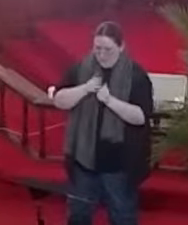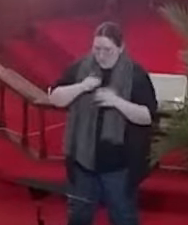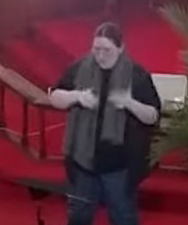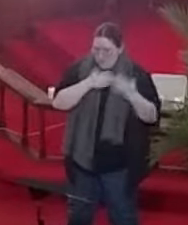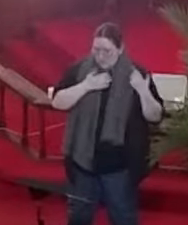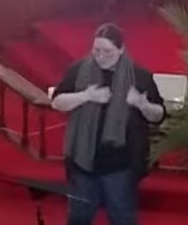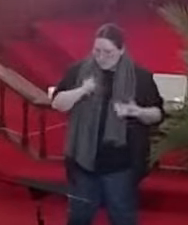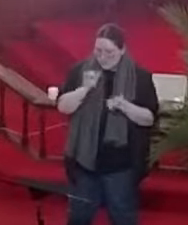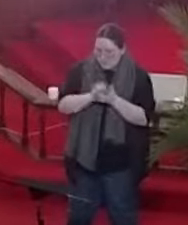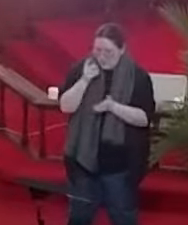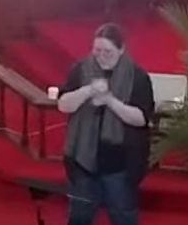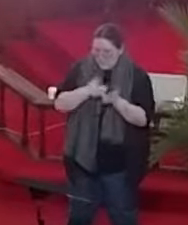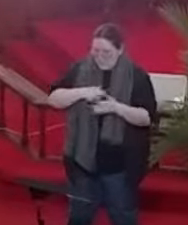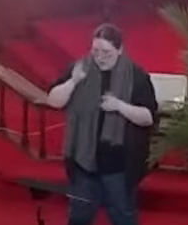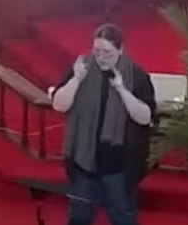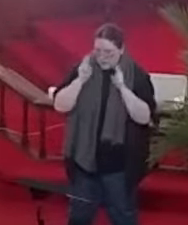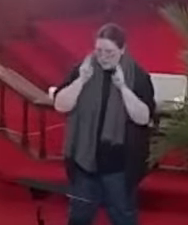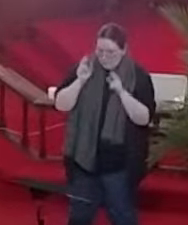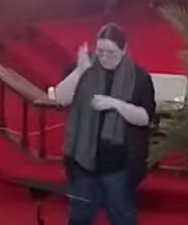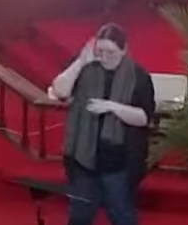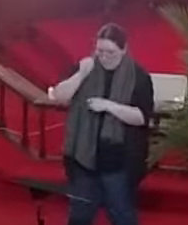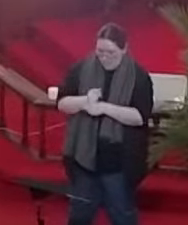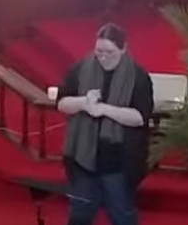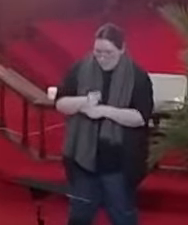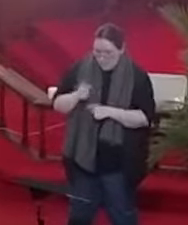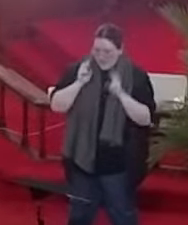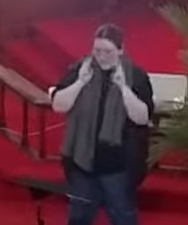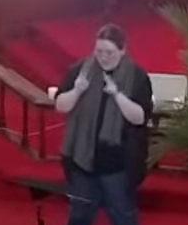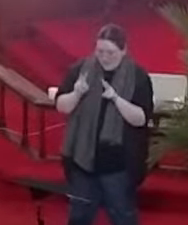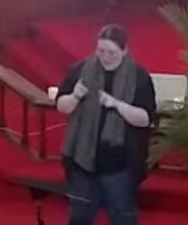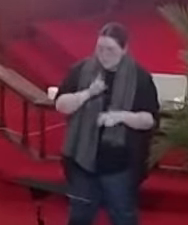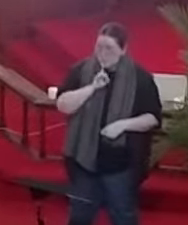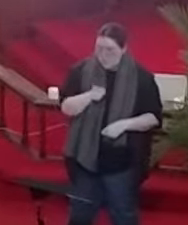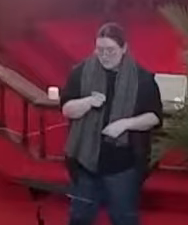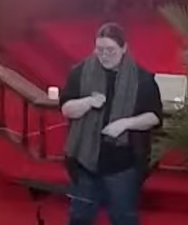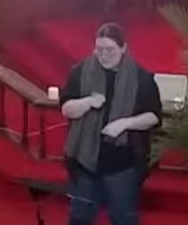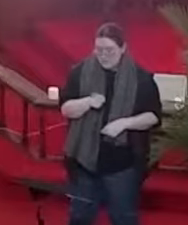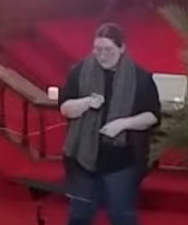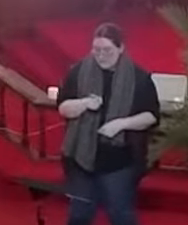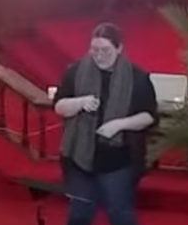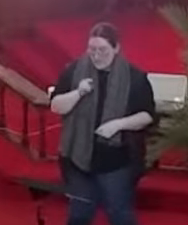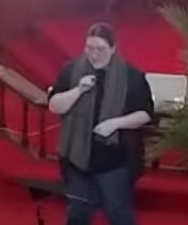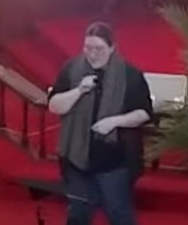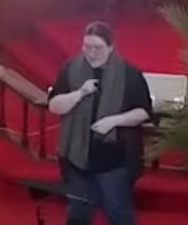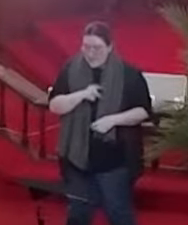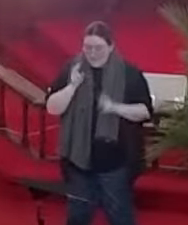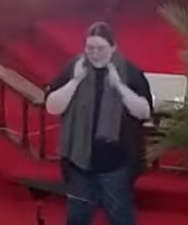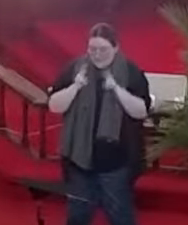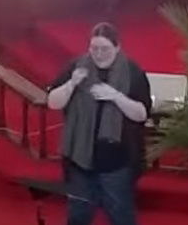that what my brother had seen was real. My brother had seen a miracle.